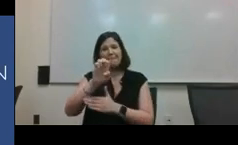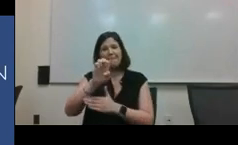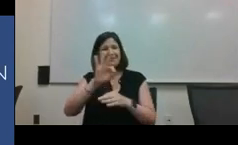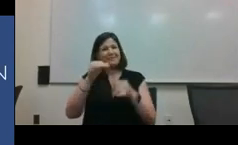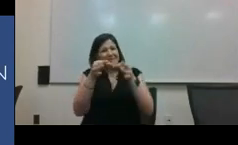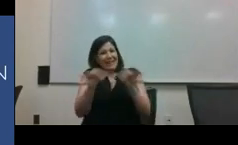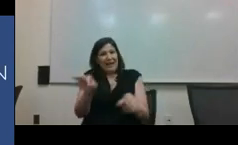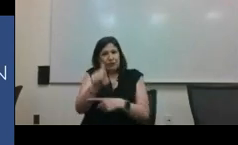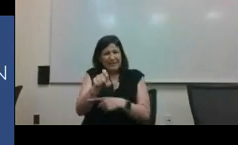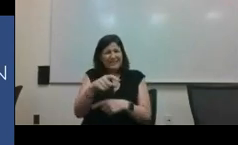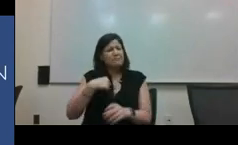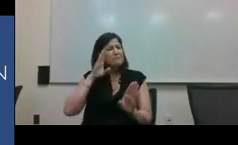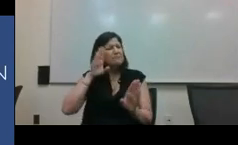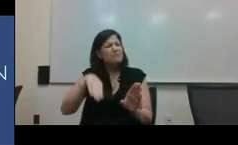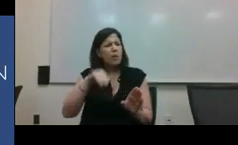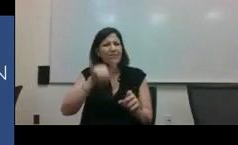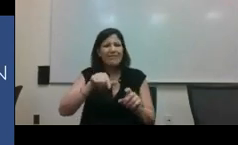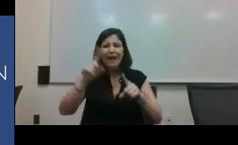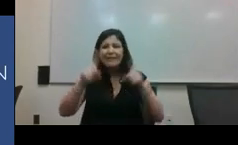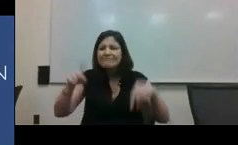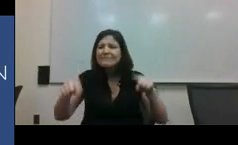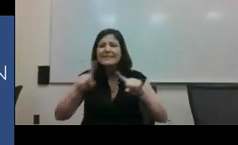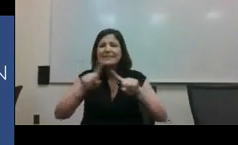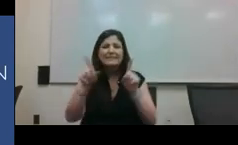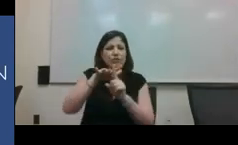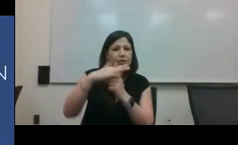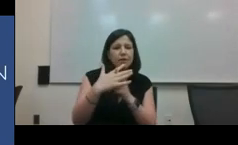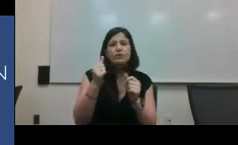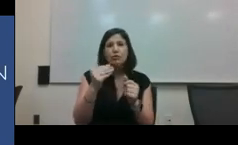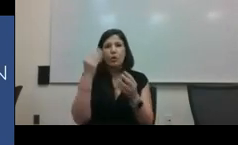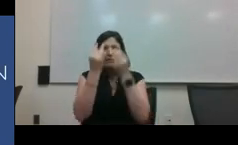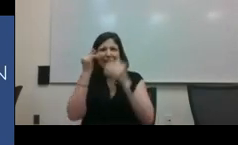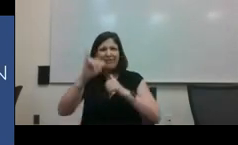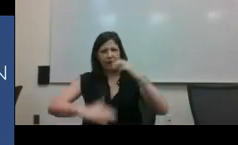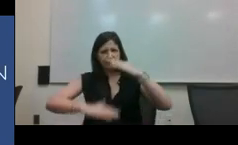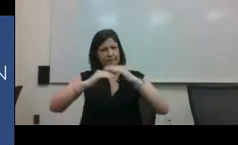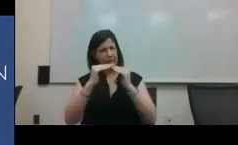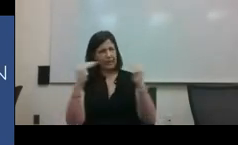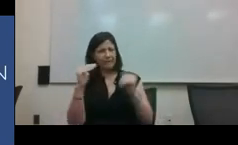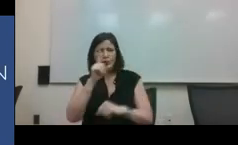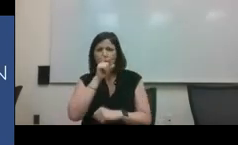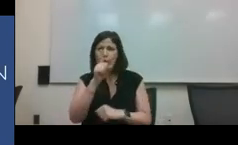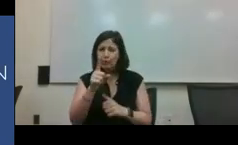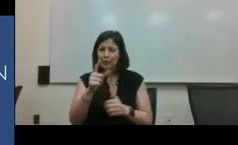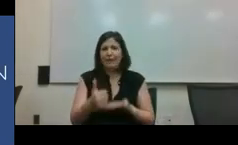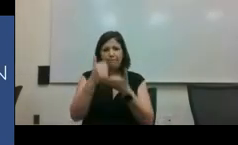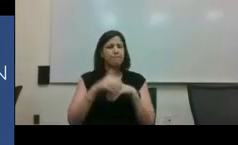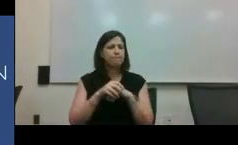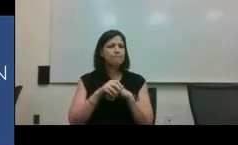And we know that that's different in different contexts. So, just thinking about those thresholds levels I think would be really helpful.